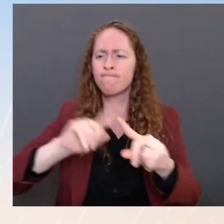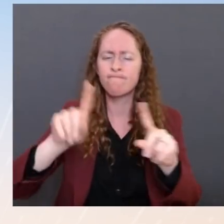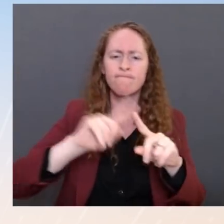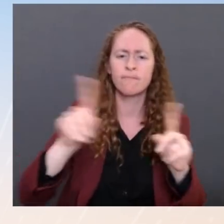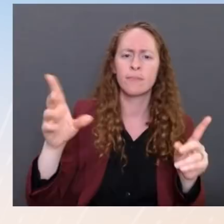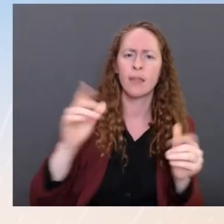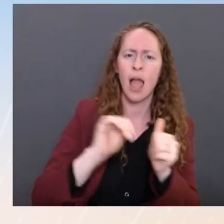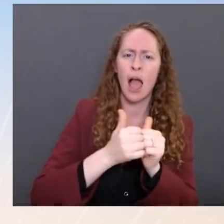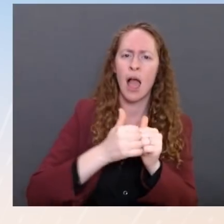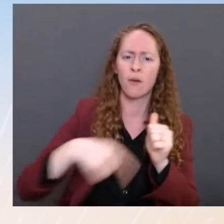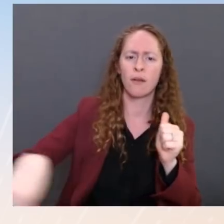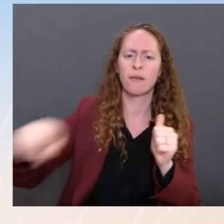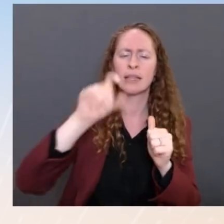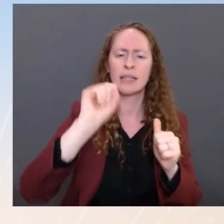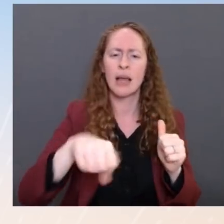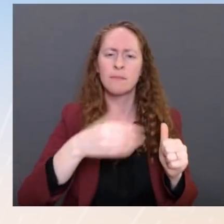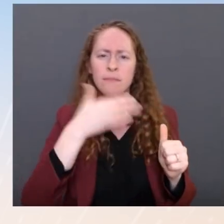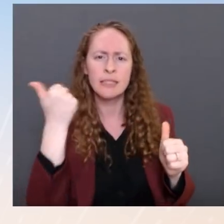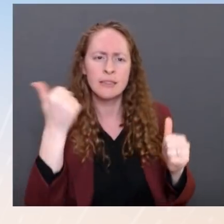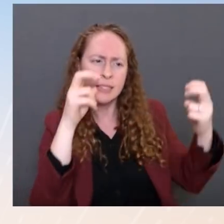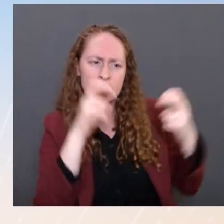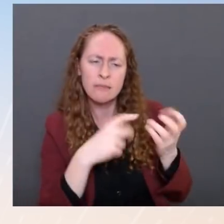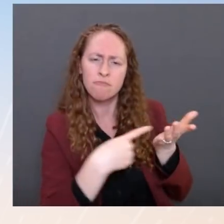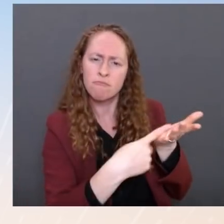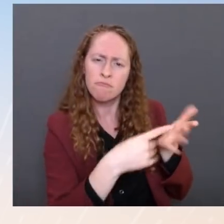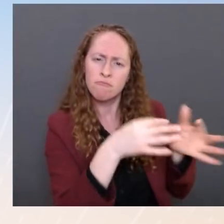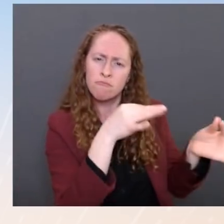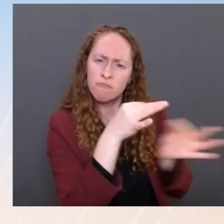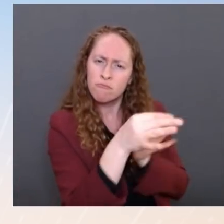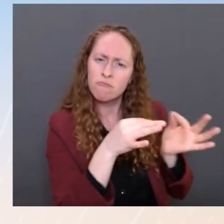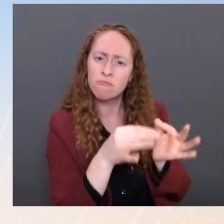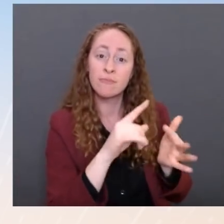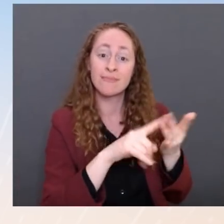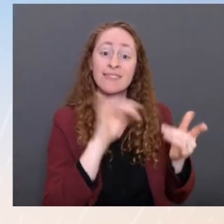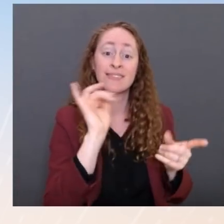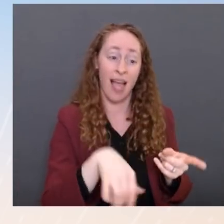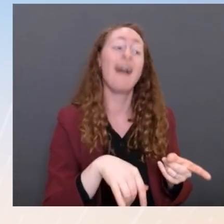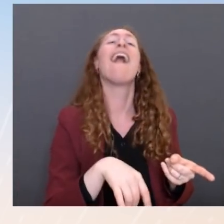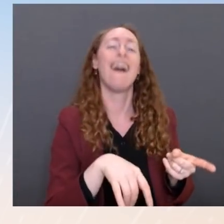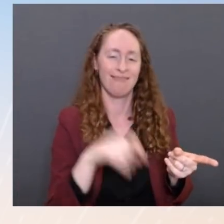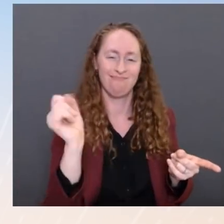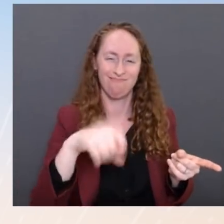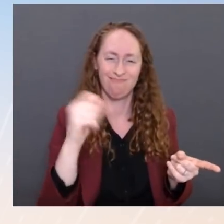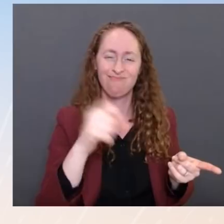There are certainly steps the government can take. But there's also an ongoing development of new tools.